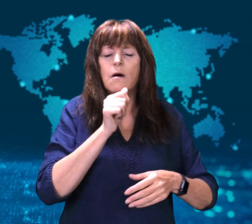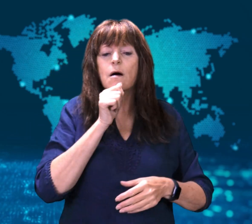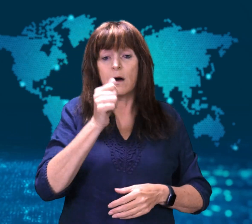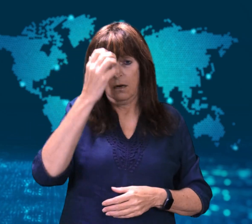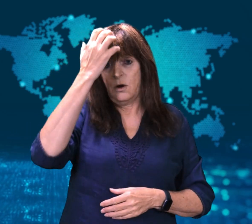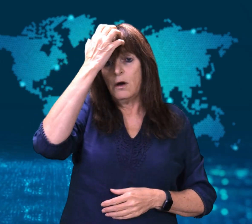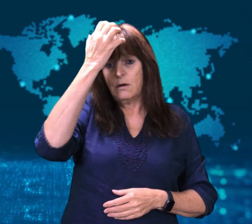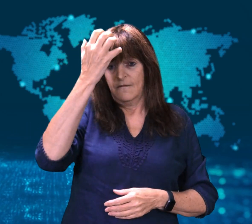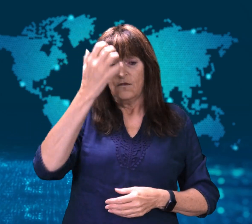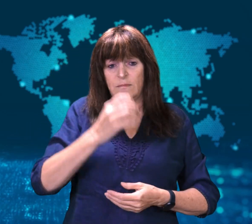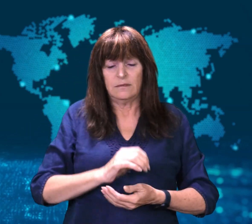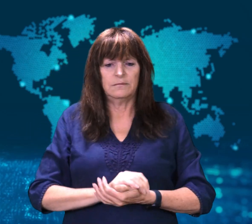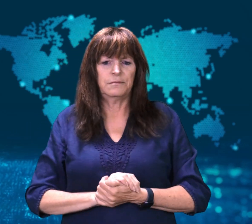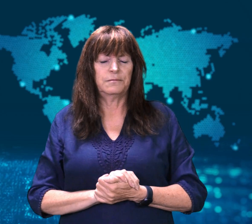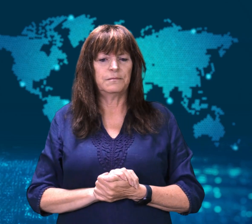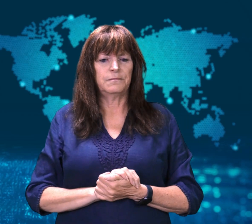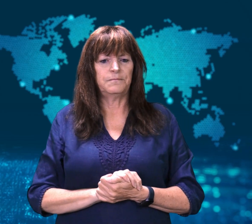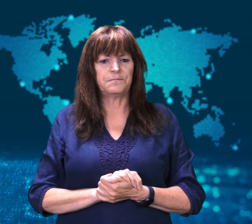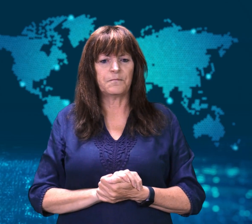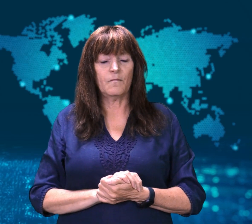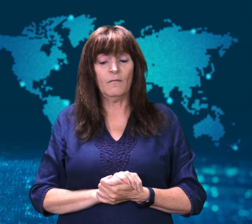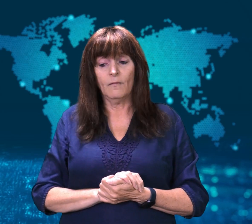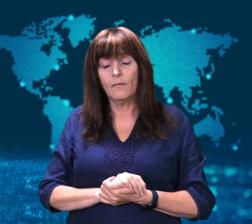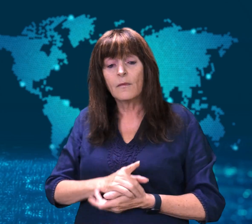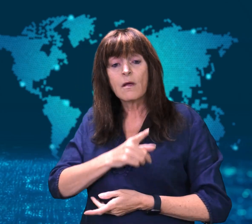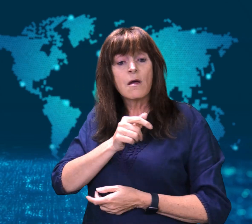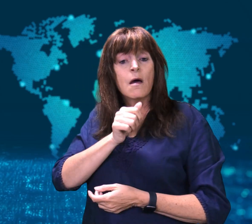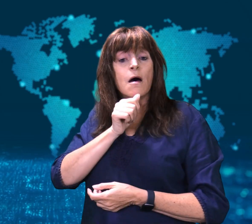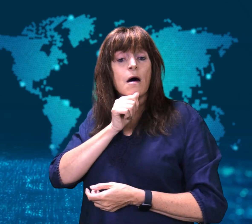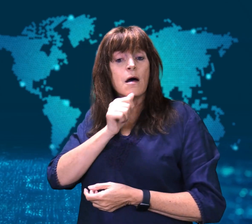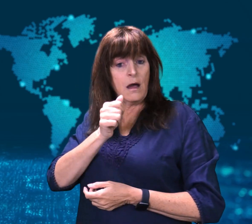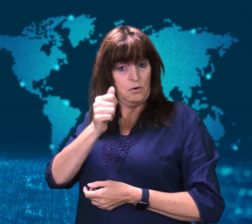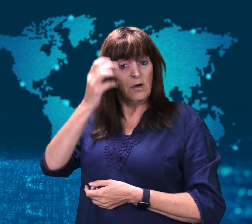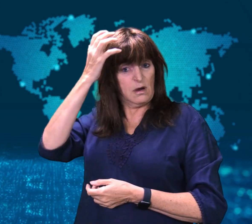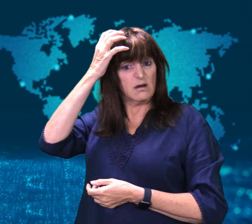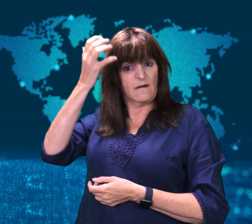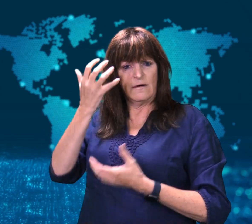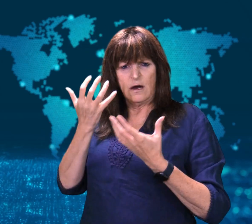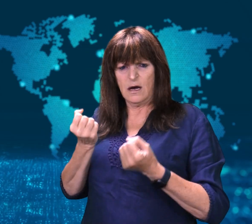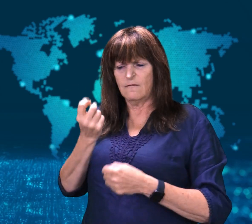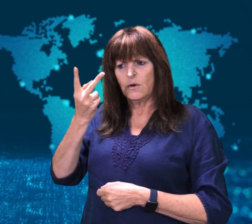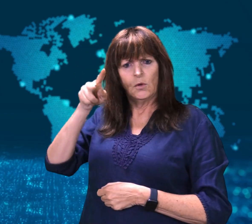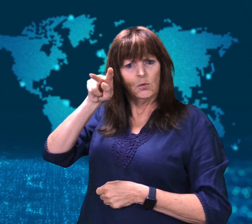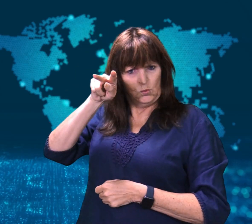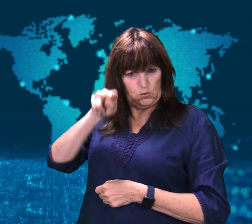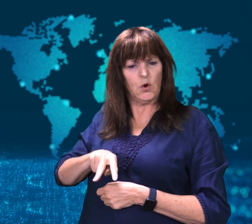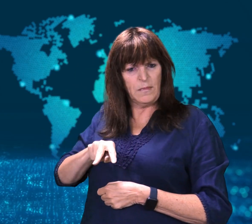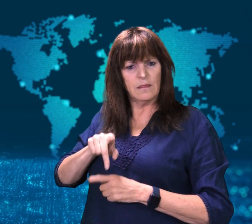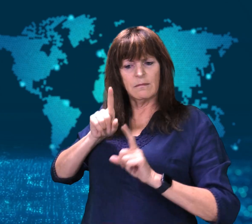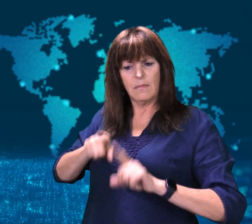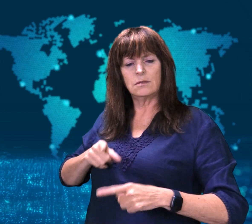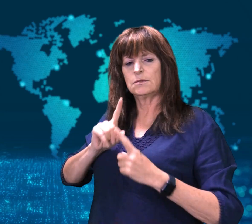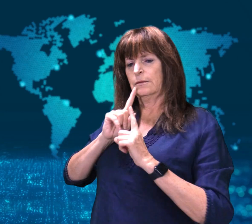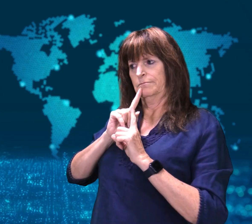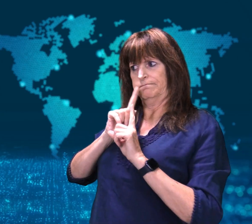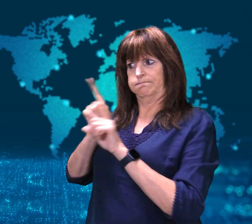Hungary has two months to respond to the Commission.